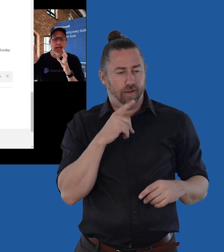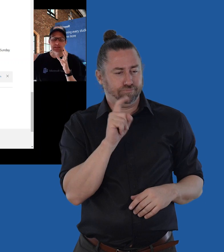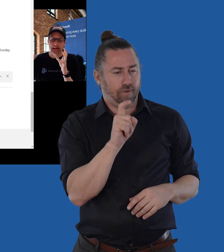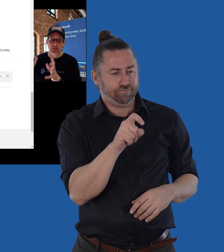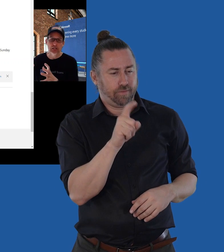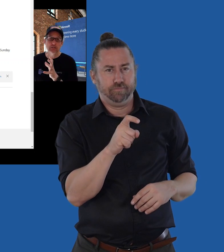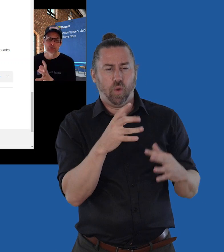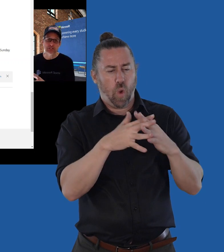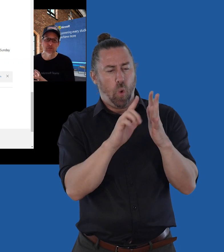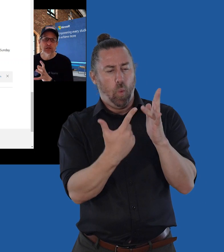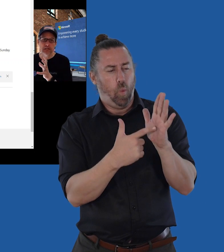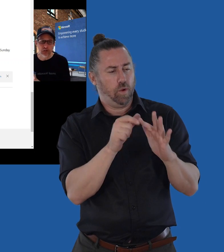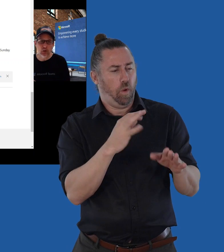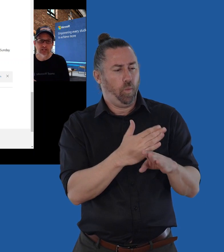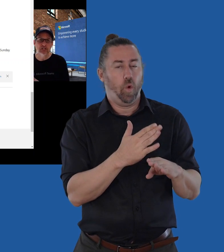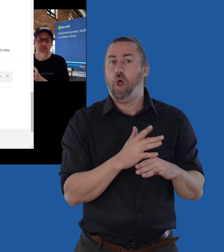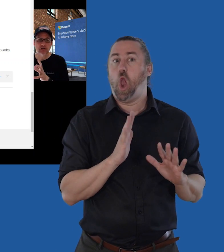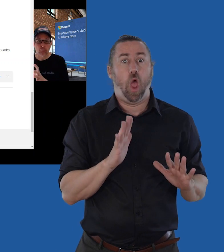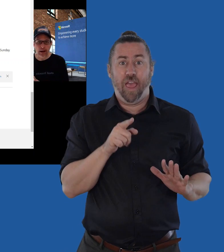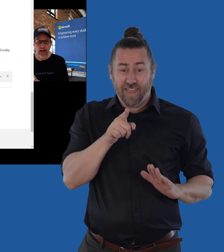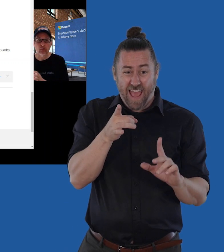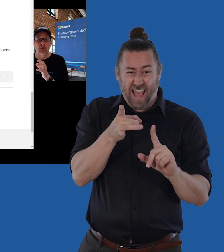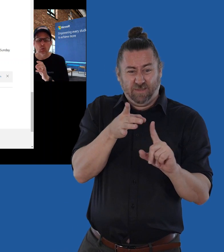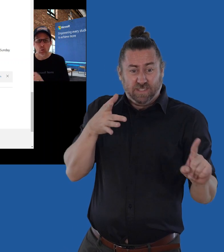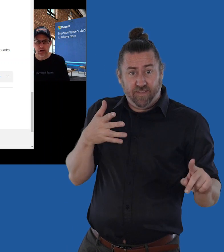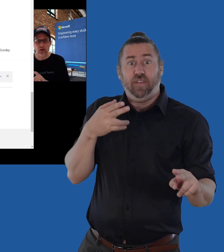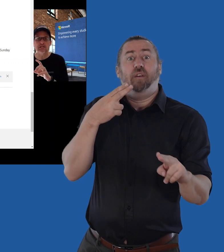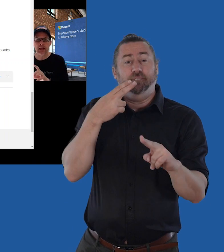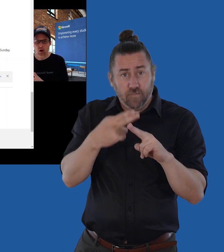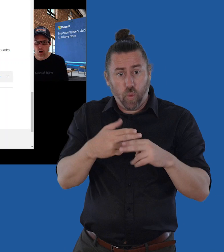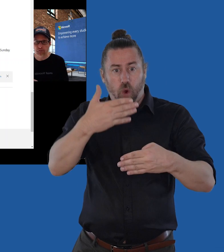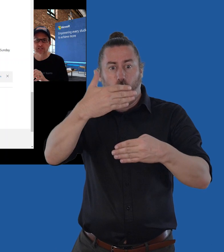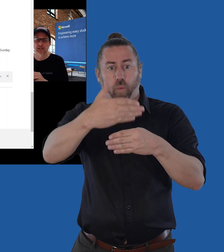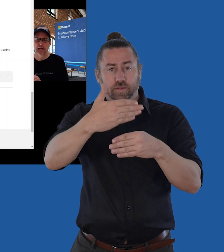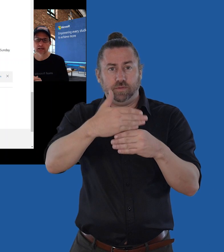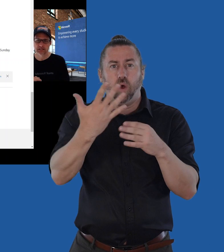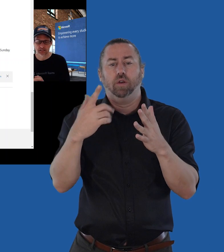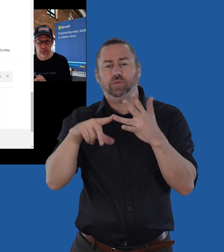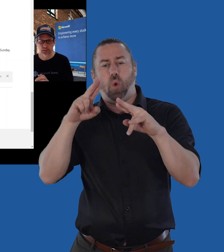It's actually specifically for questions around windows, and Office, accessibility support,